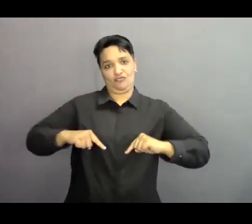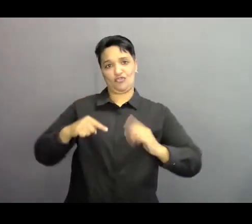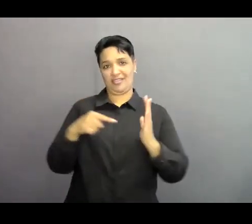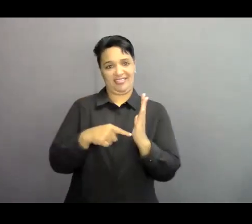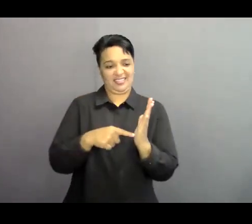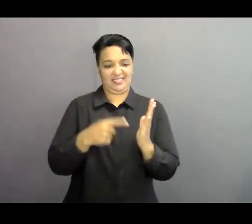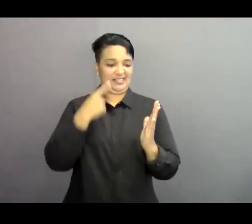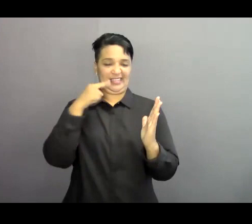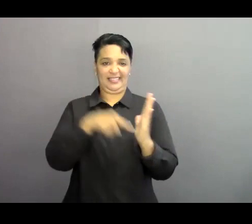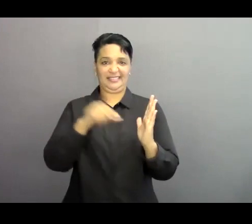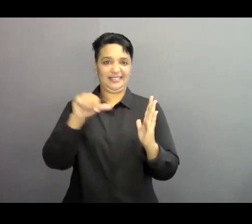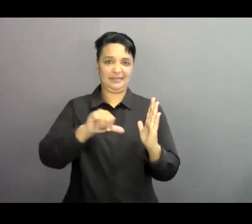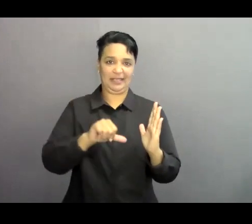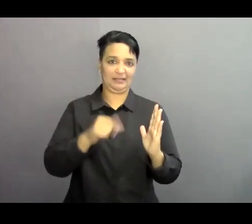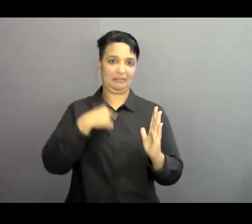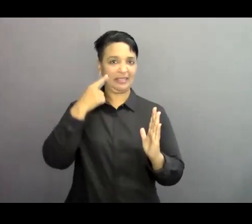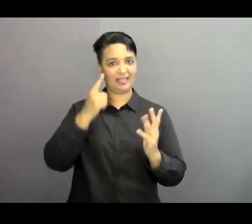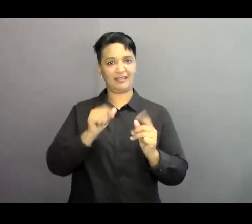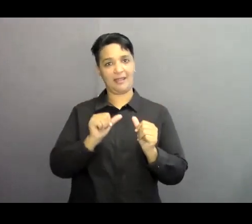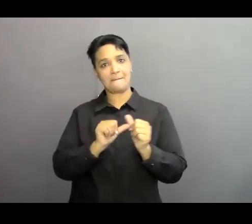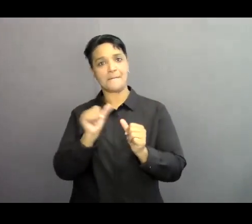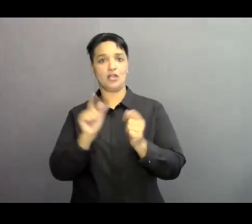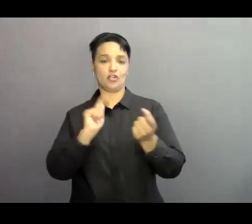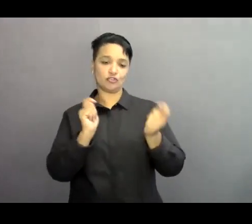not the best way to explain how the rights should be applied in practice.